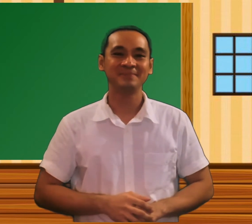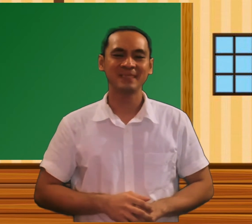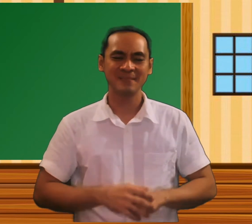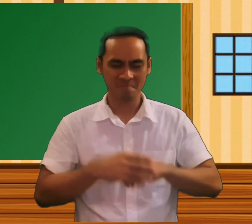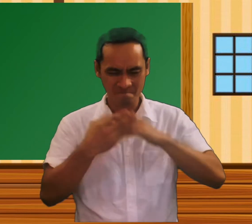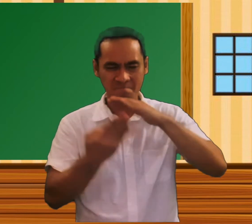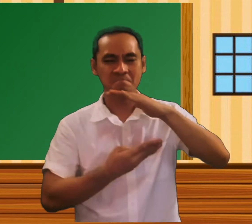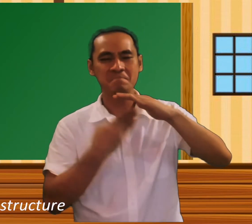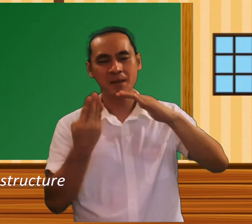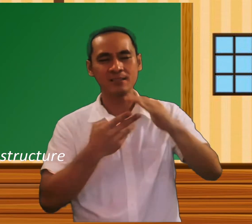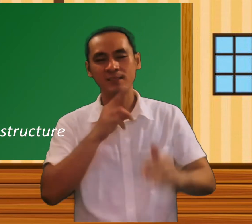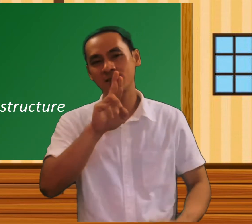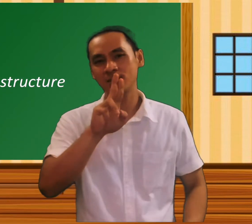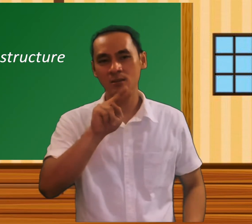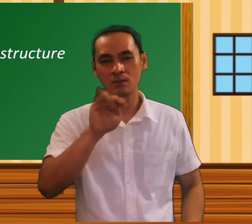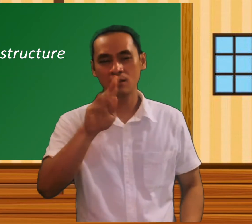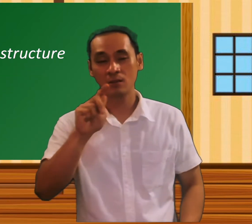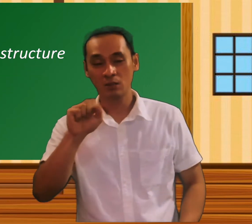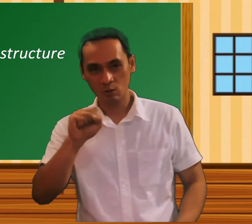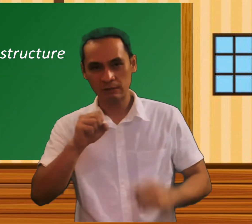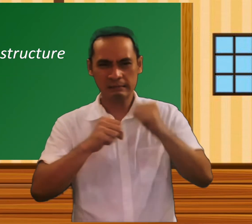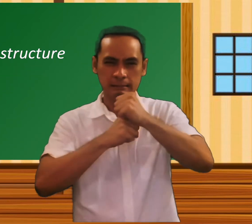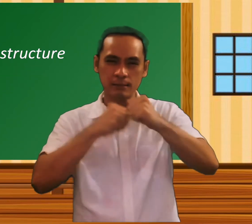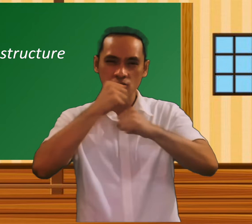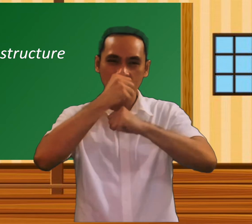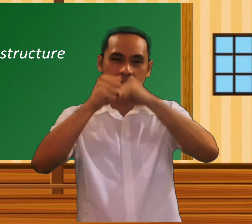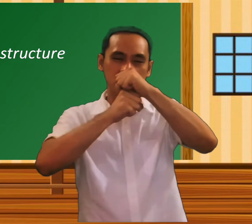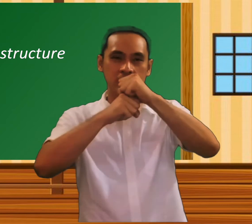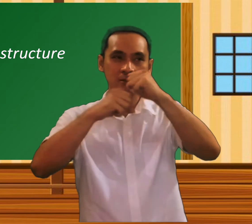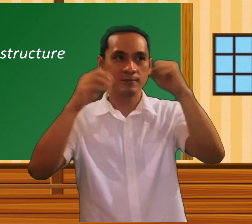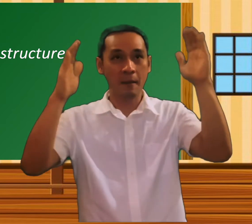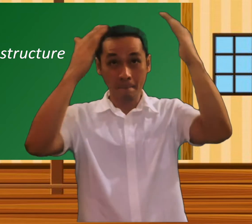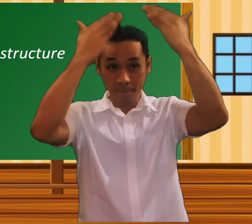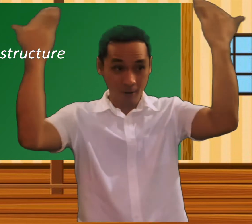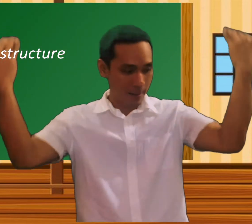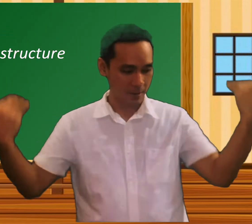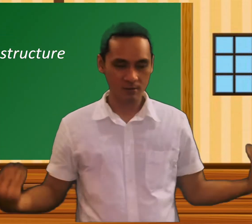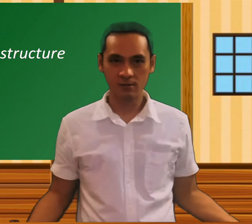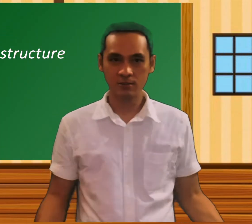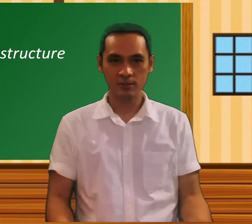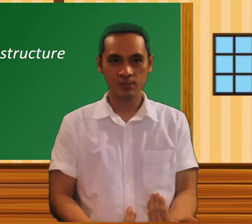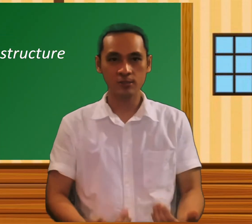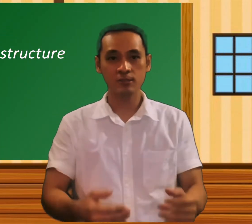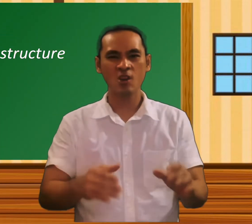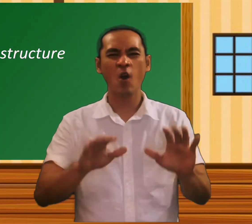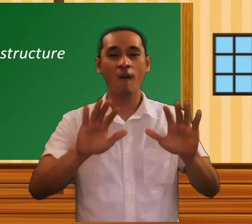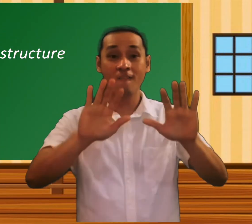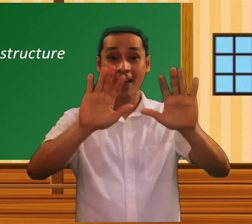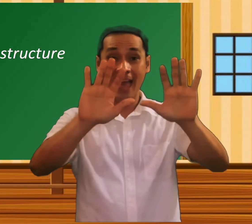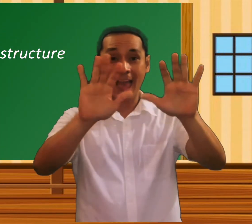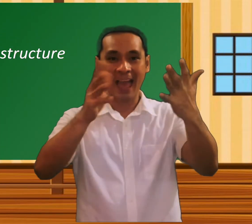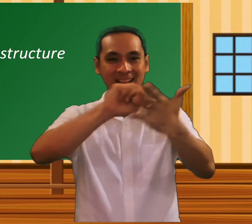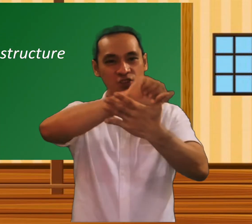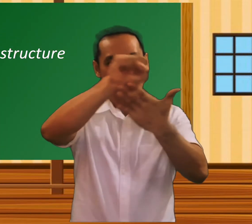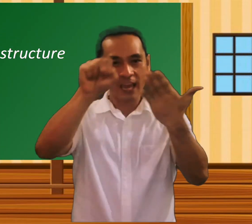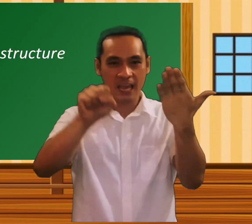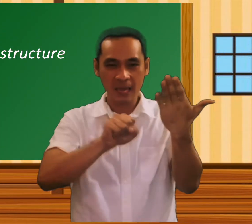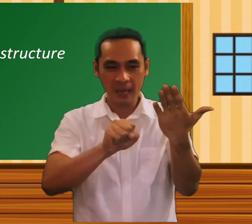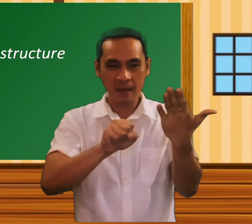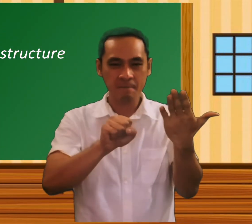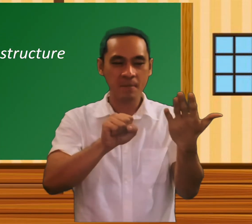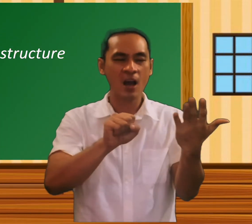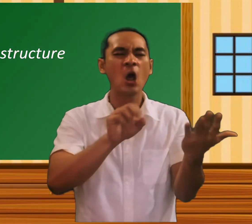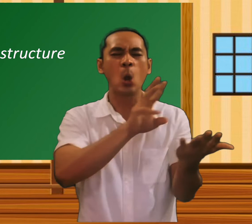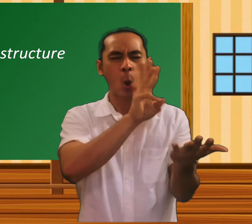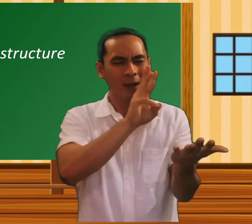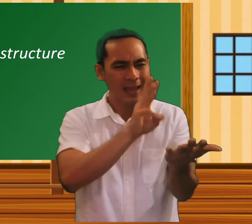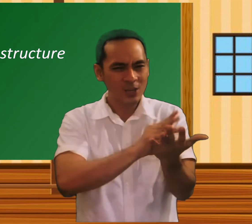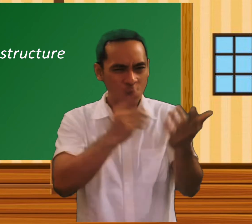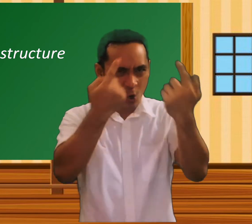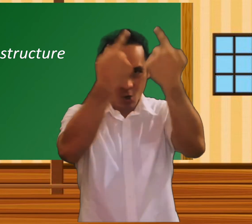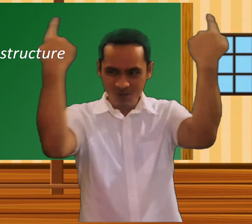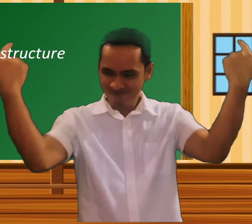its fundamental unit of structure is the parameters of handshape location movement